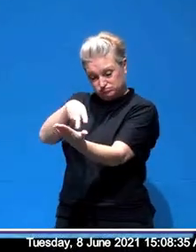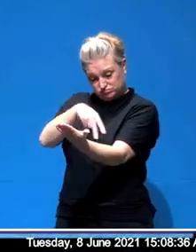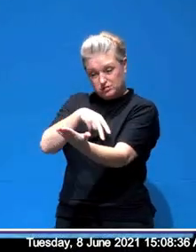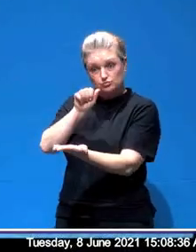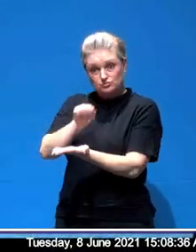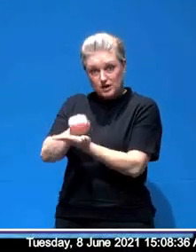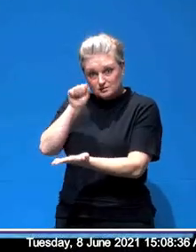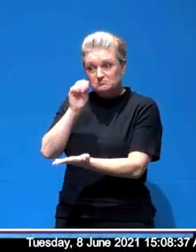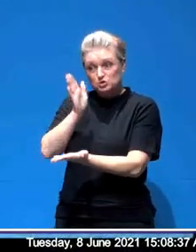They are.